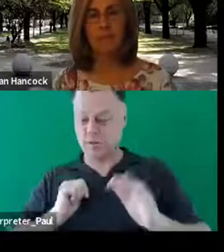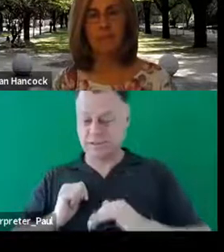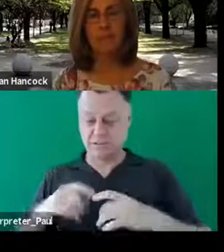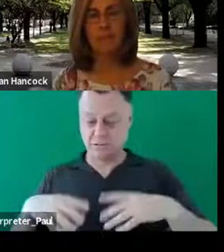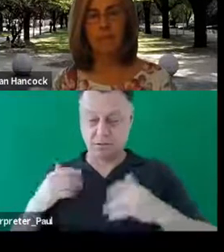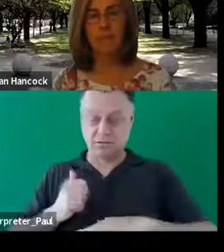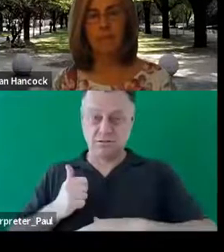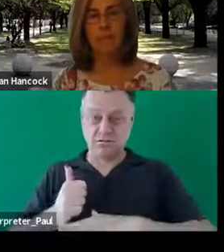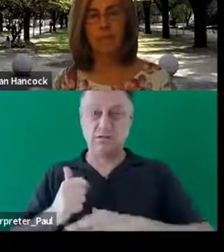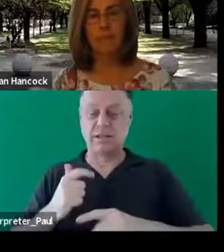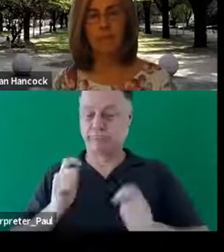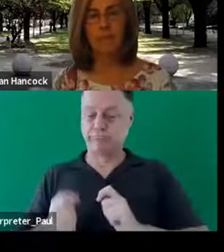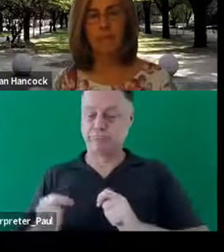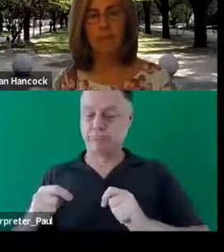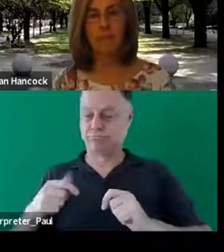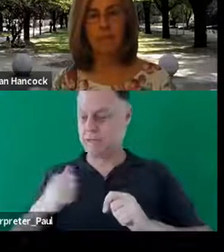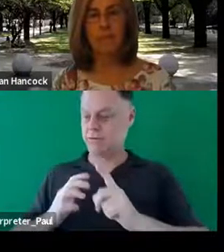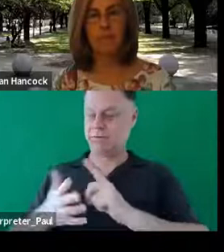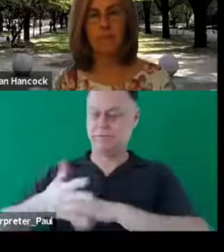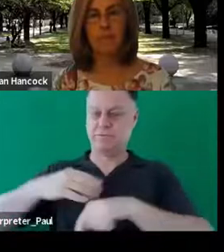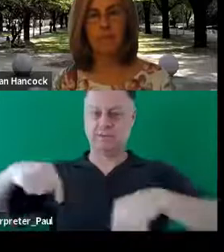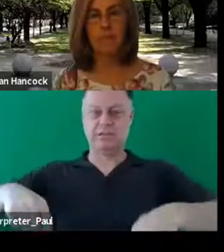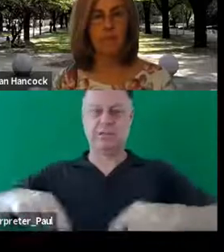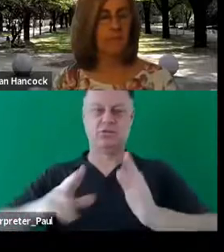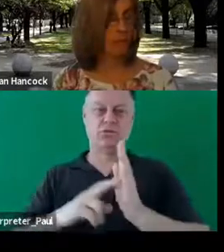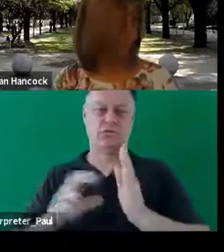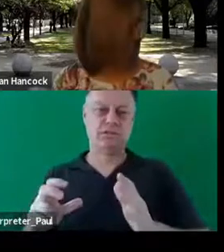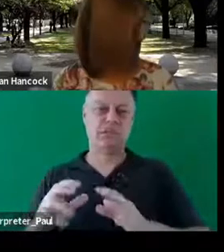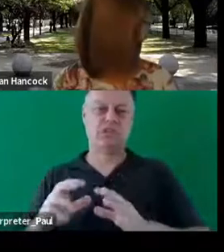adapting them to our environment, rather than starting from scratch,